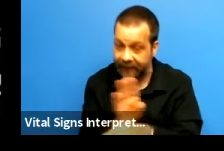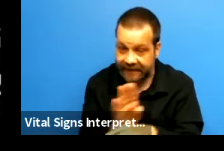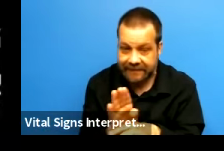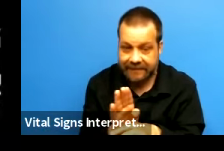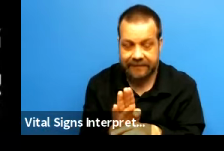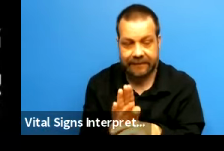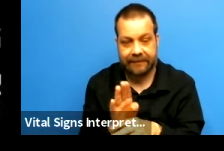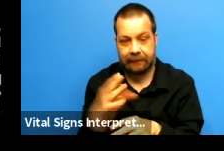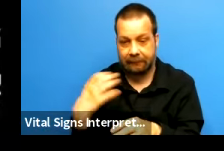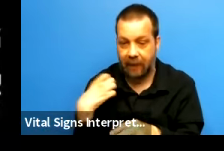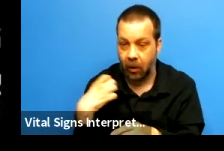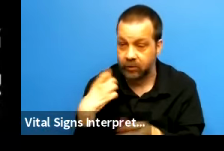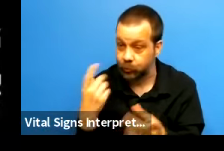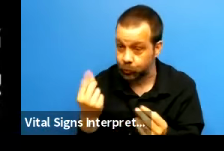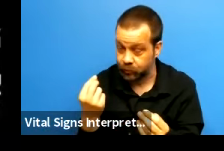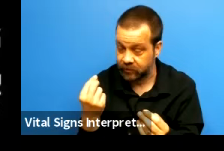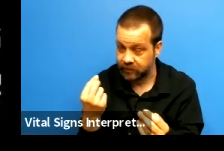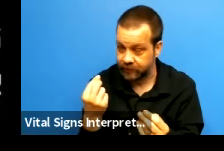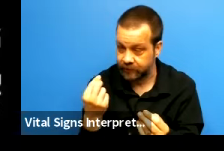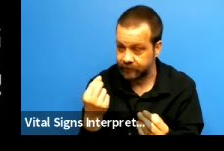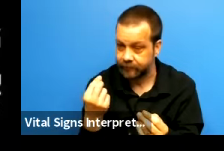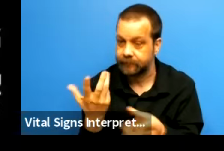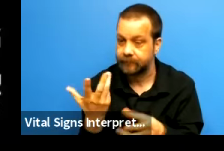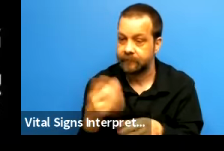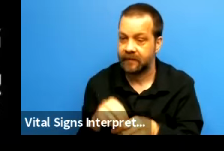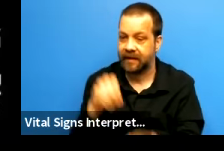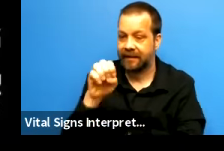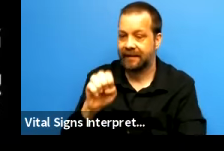accommodation is to engage in what the EEOC,